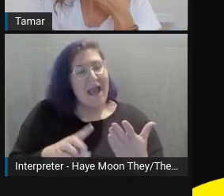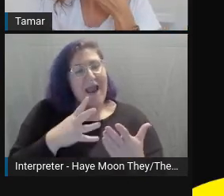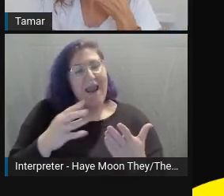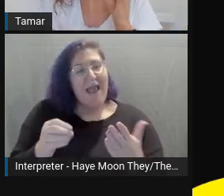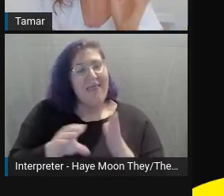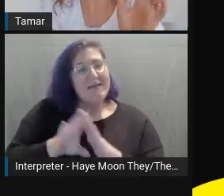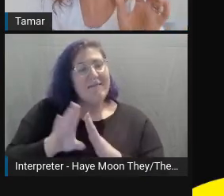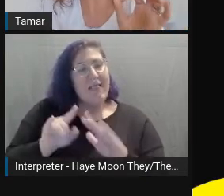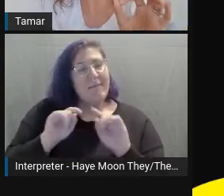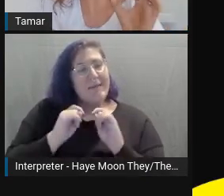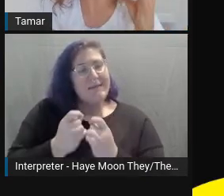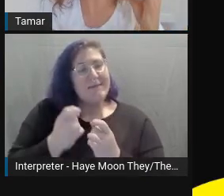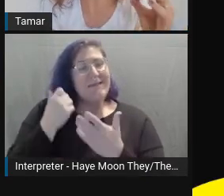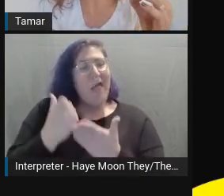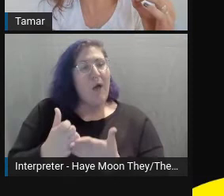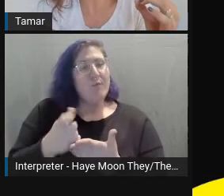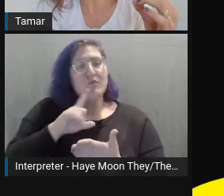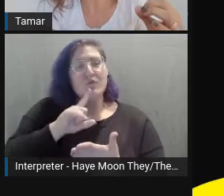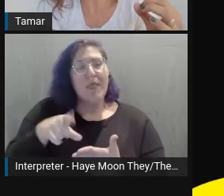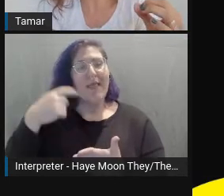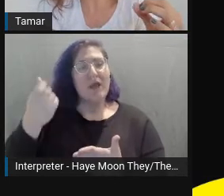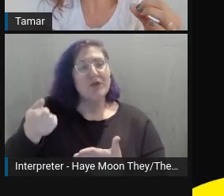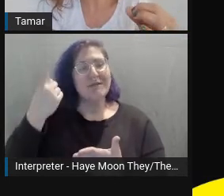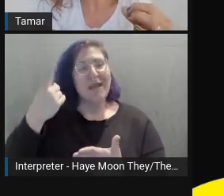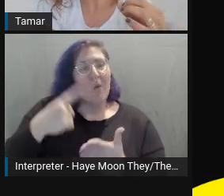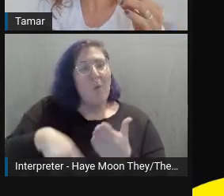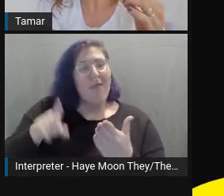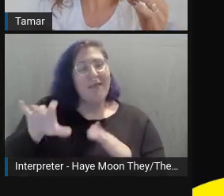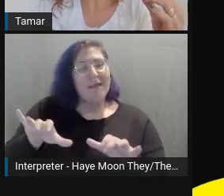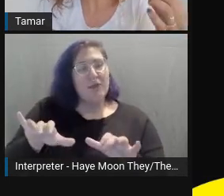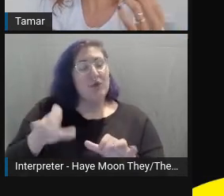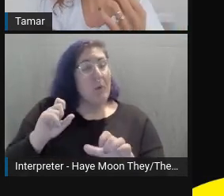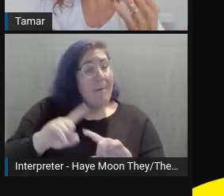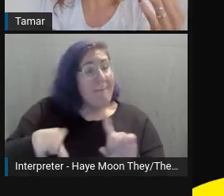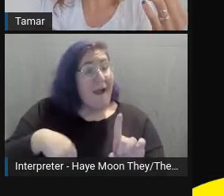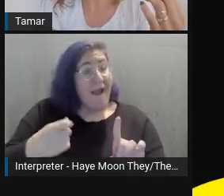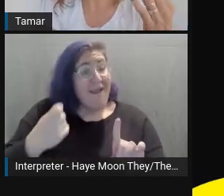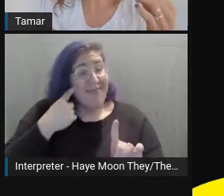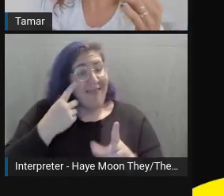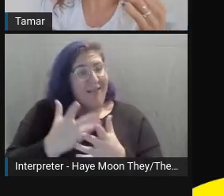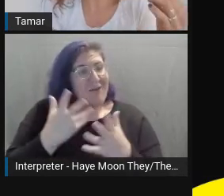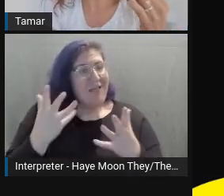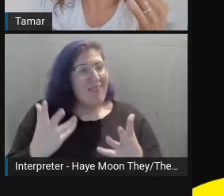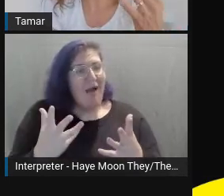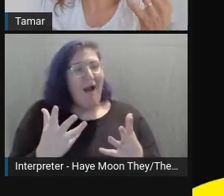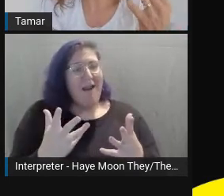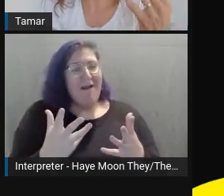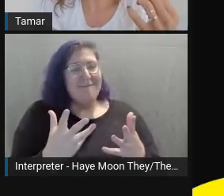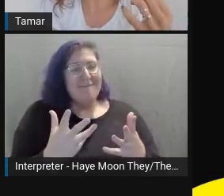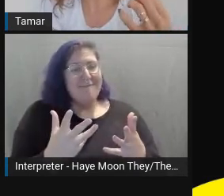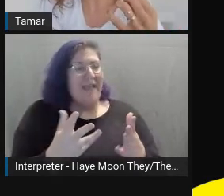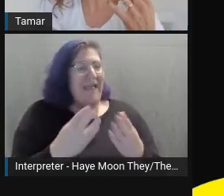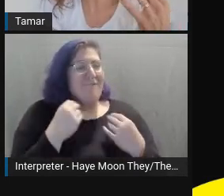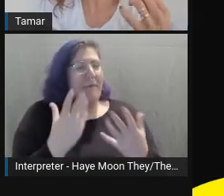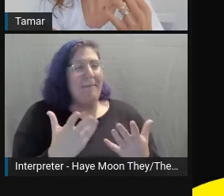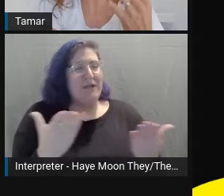I still think there's a lot of information here that may or may not be understood unless someone